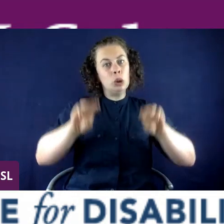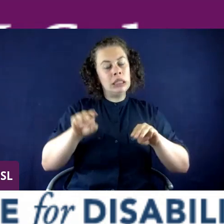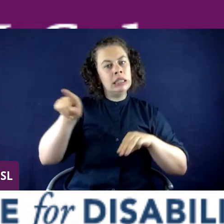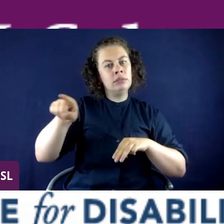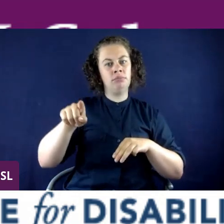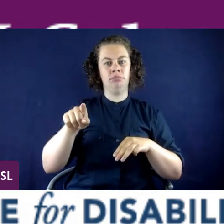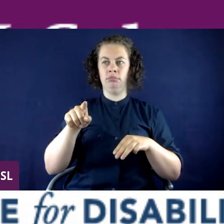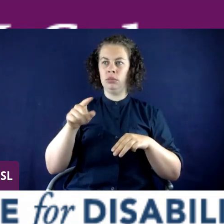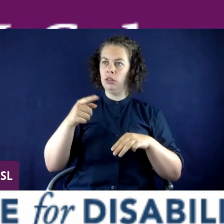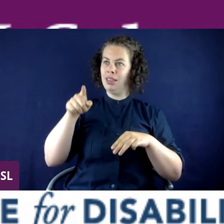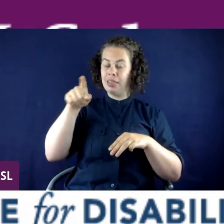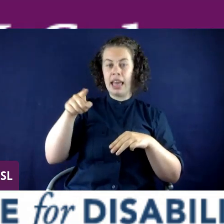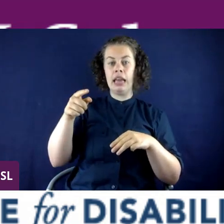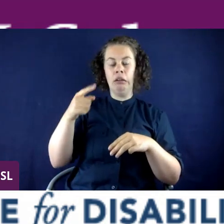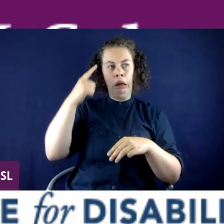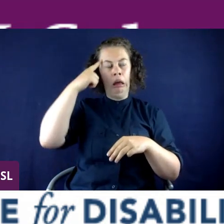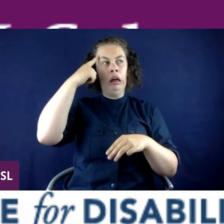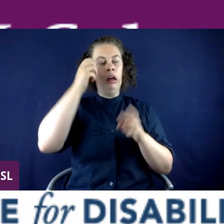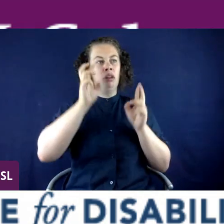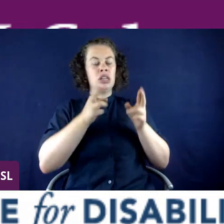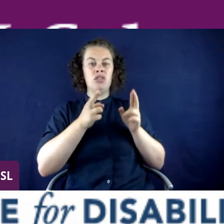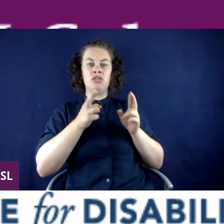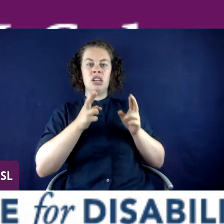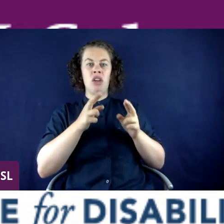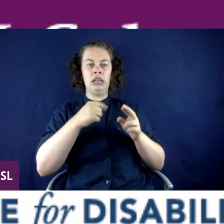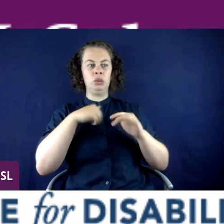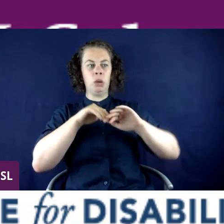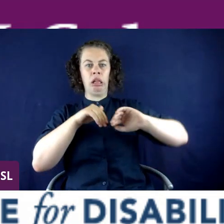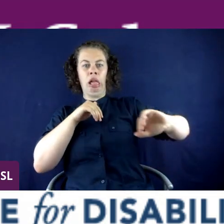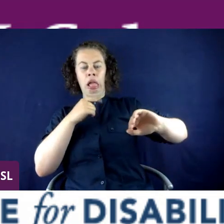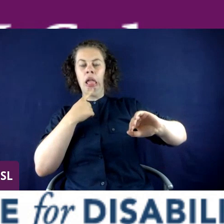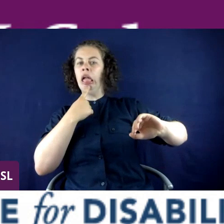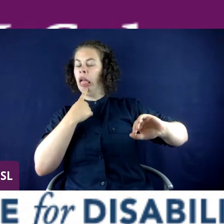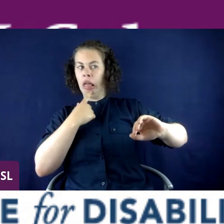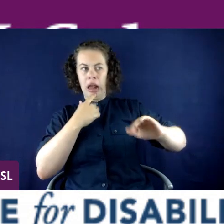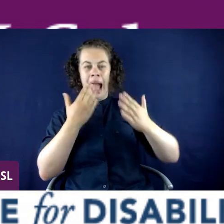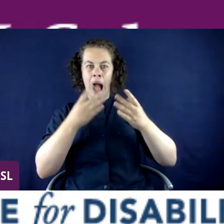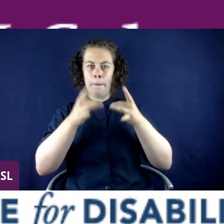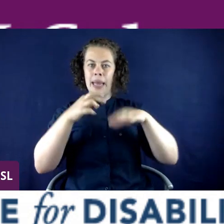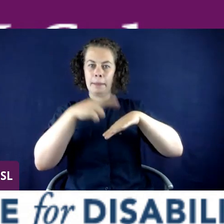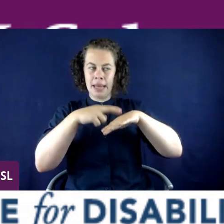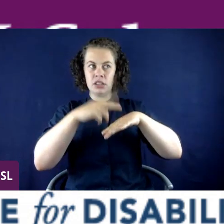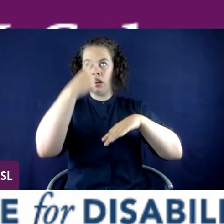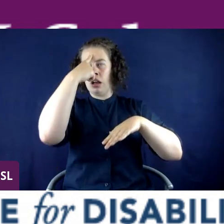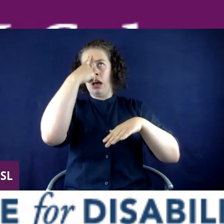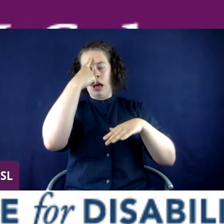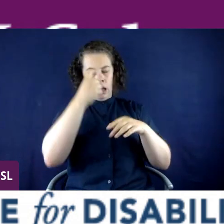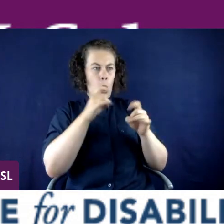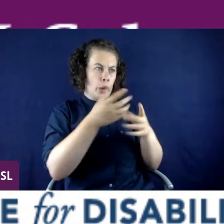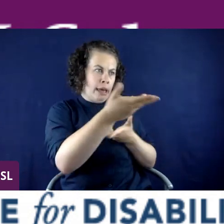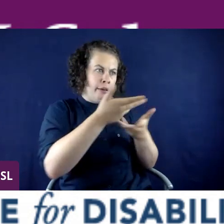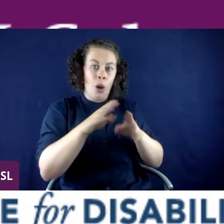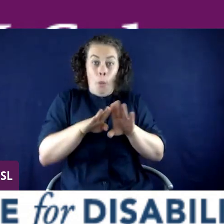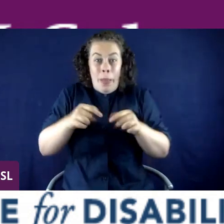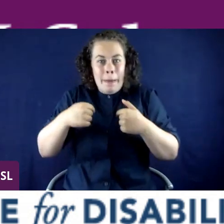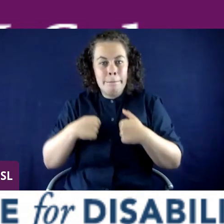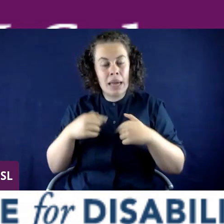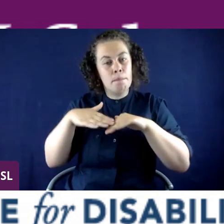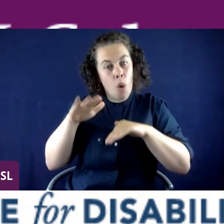one, is acknowledging exclusion and to collaborate with those with lived experience because they are the experts within their own experience, and within